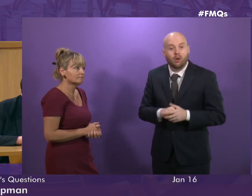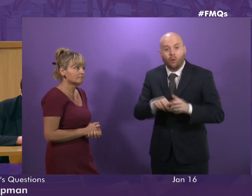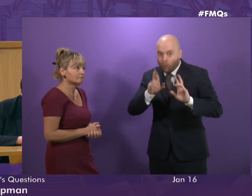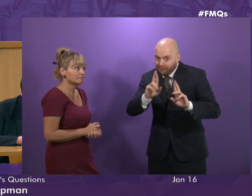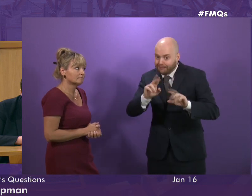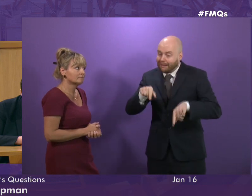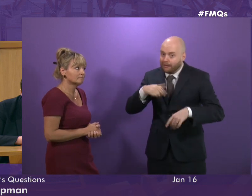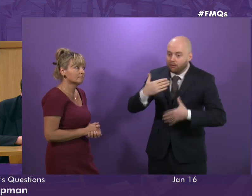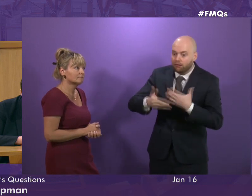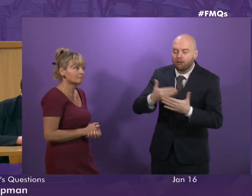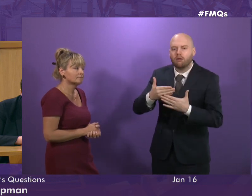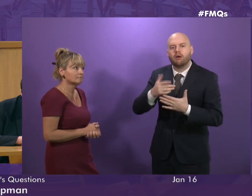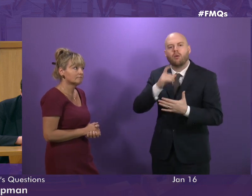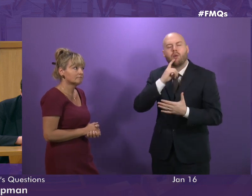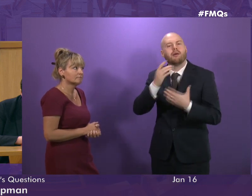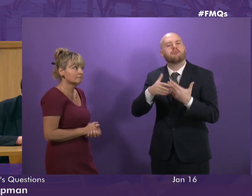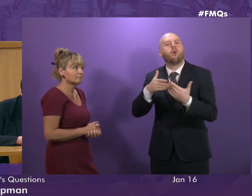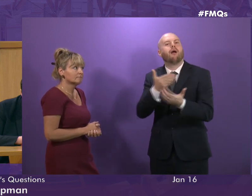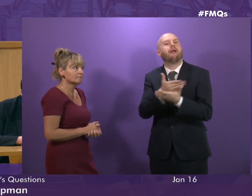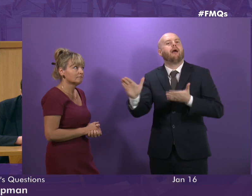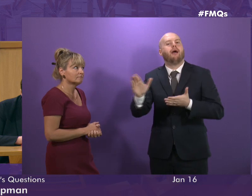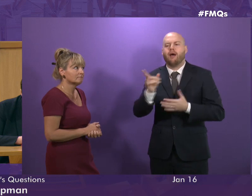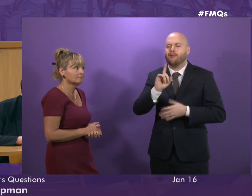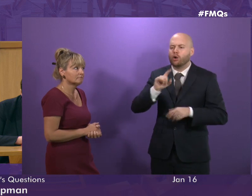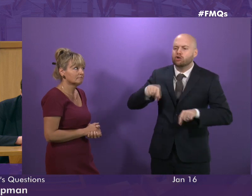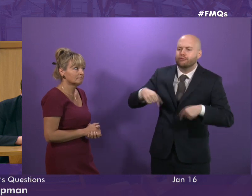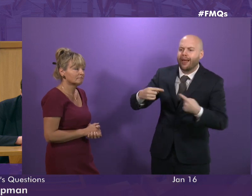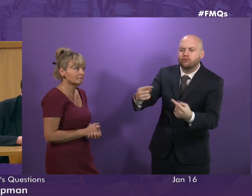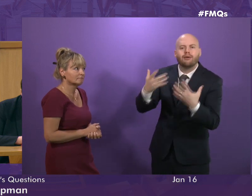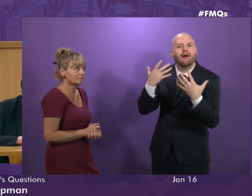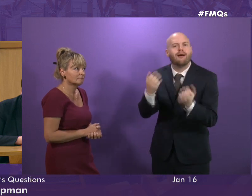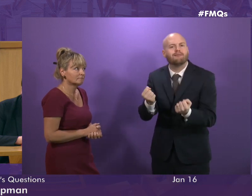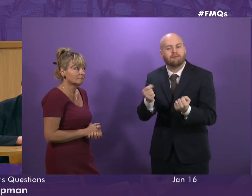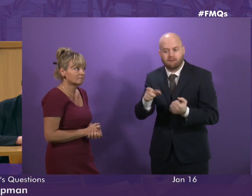better understanding of the challenges that salmon face on their migratory routes.